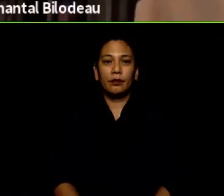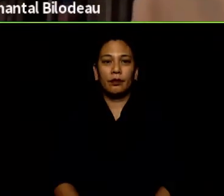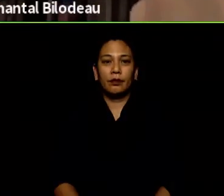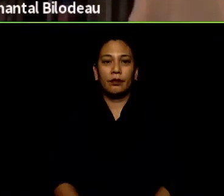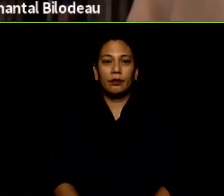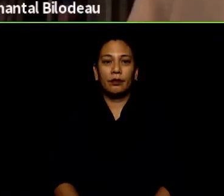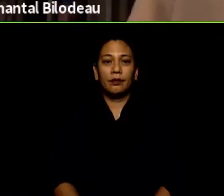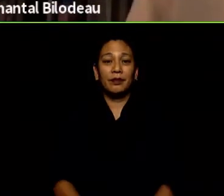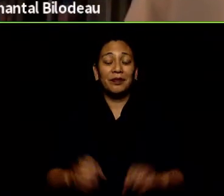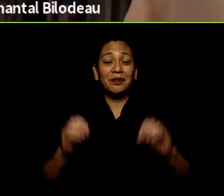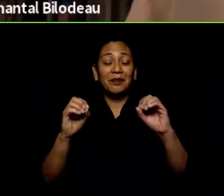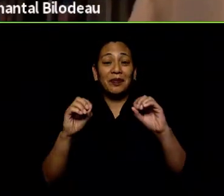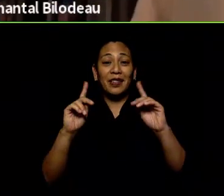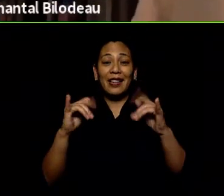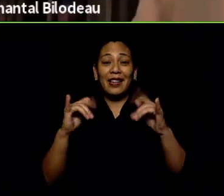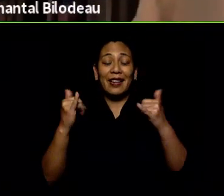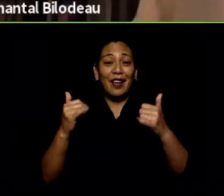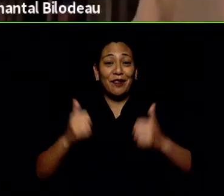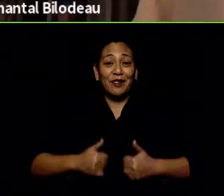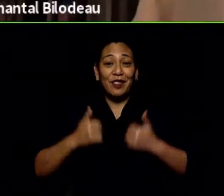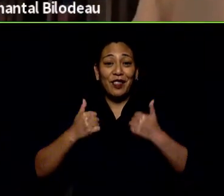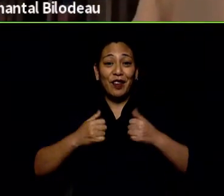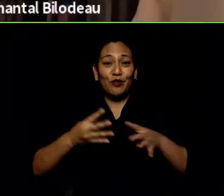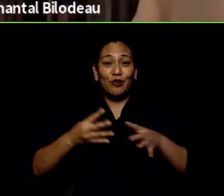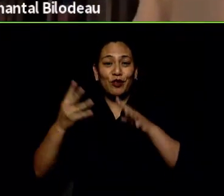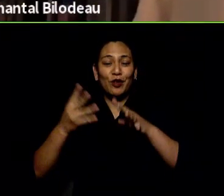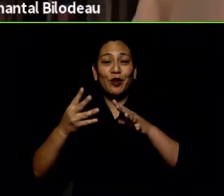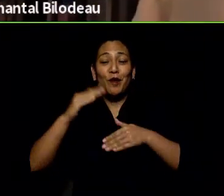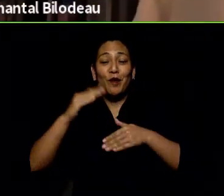Okay, and we are live. Um, Welcome everyone.